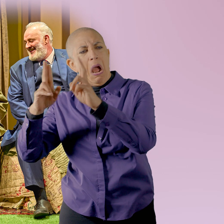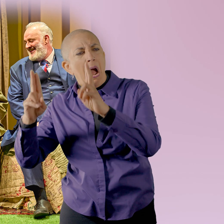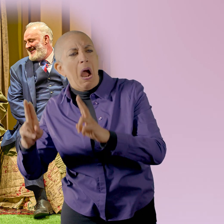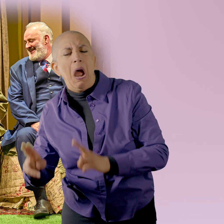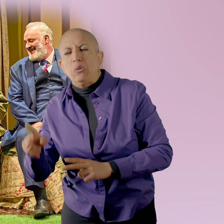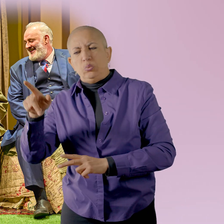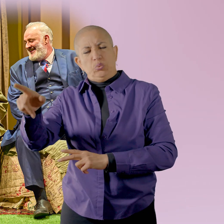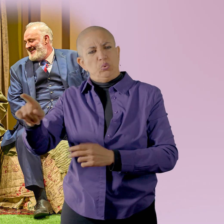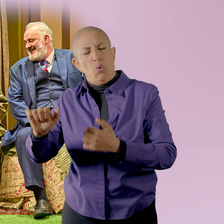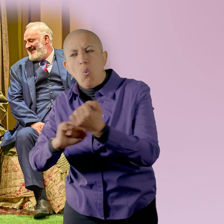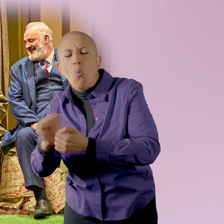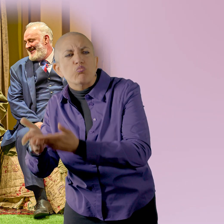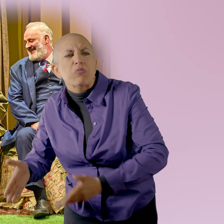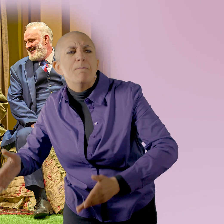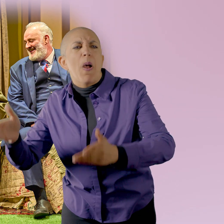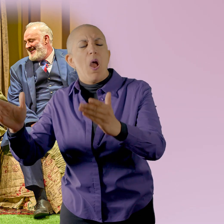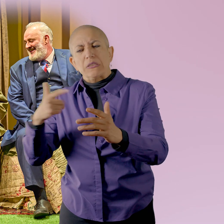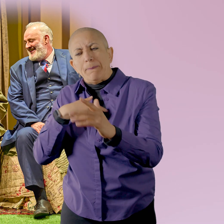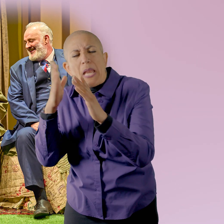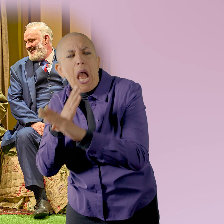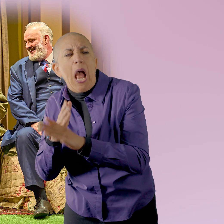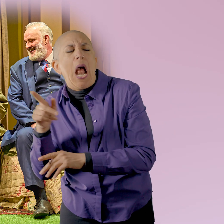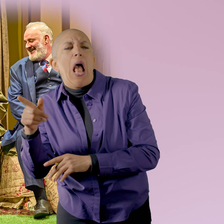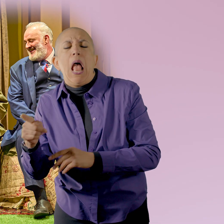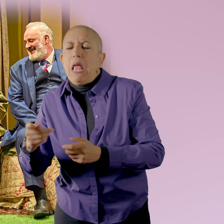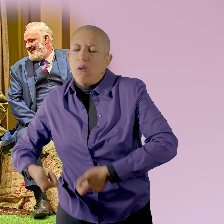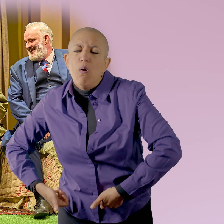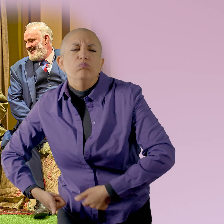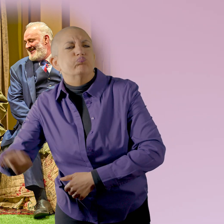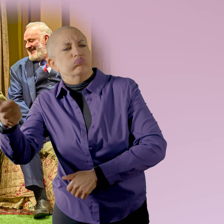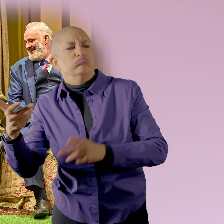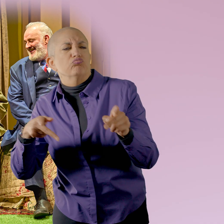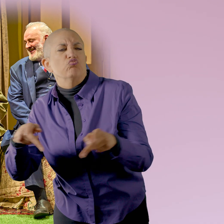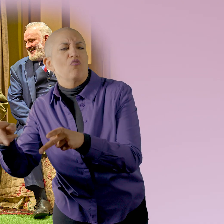and Mr Ford realises how he was deceived.